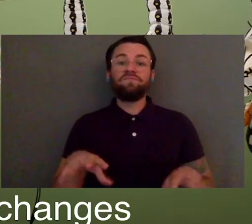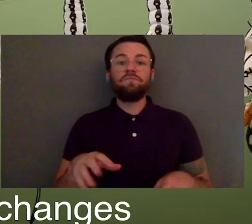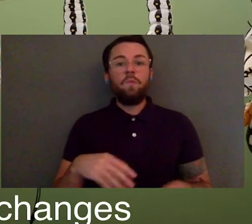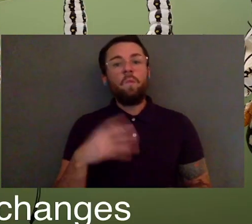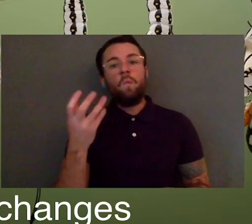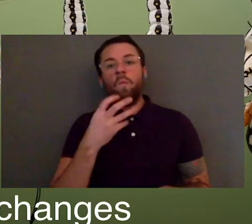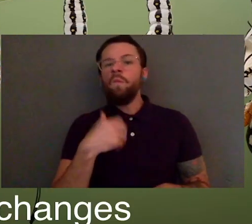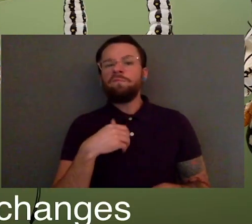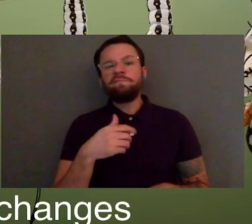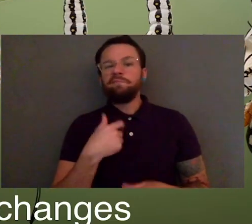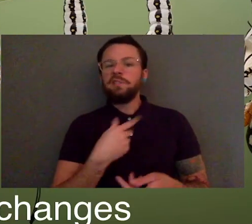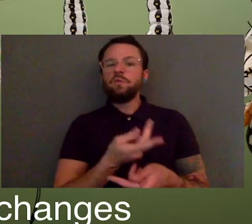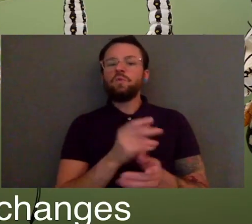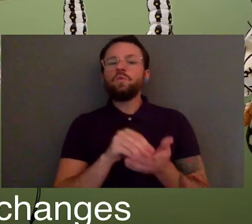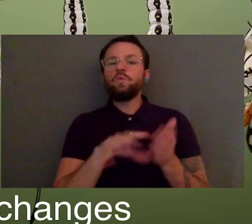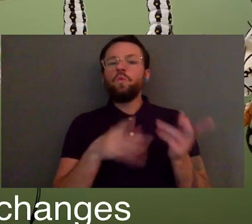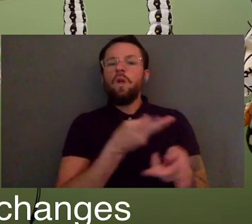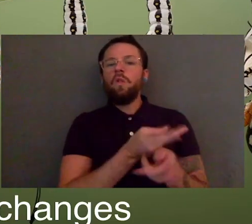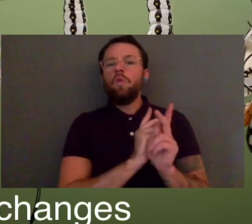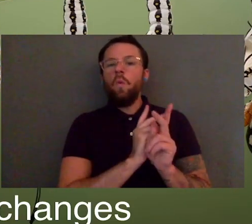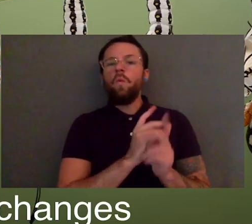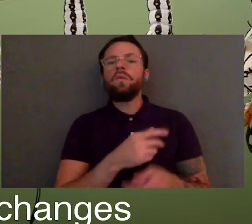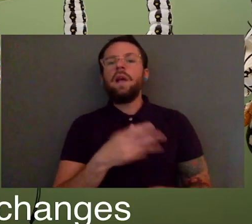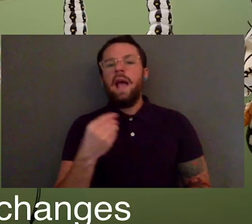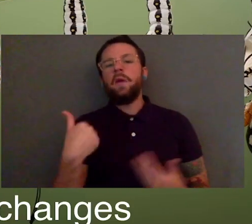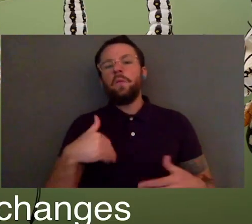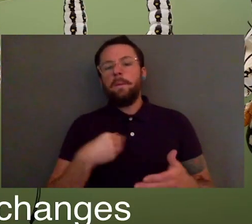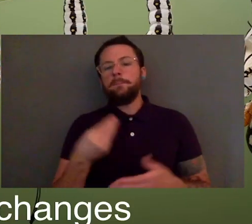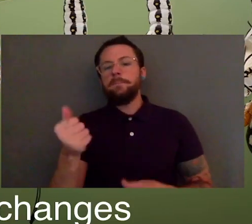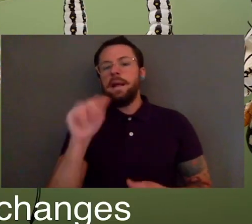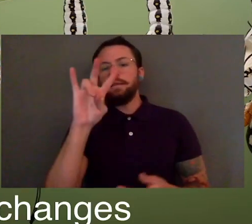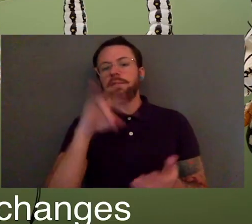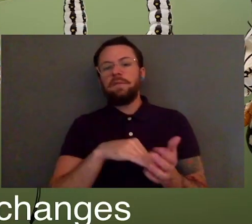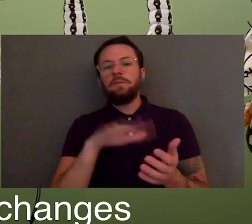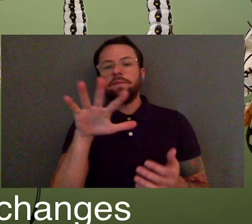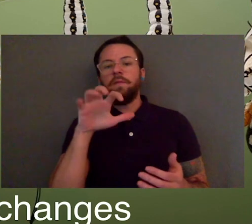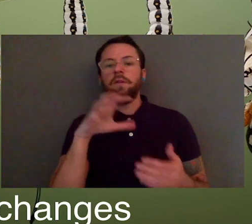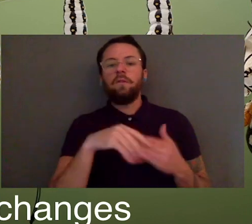These types of surgeries are expensive. Obviously some people can't afford them.